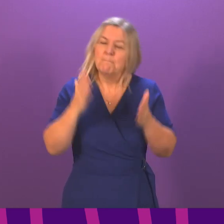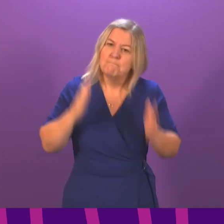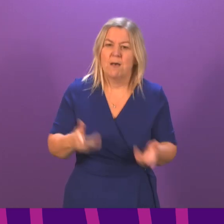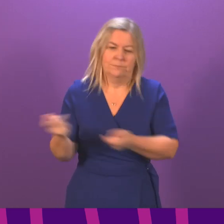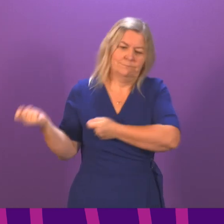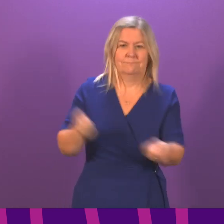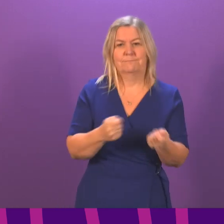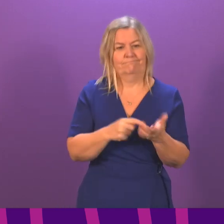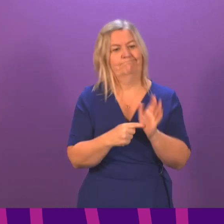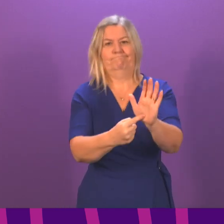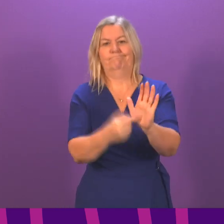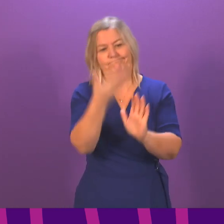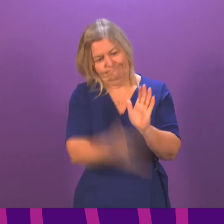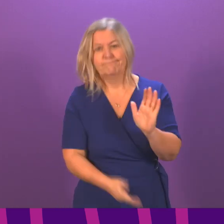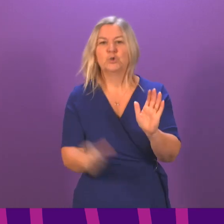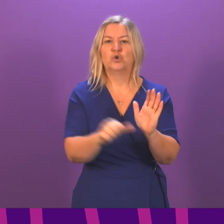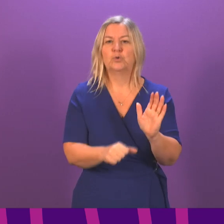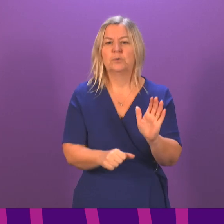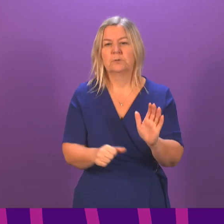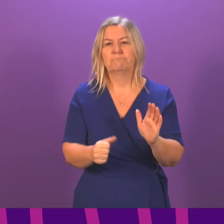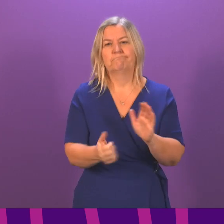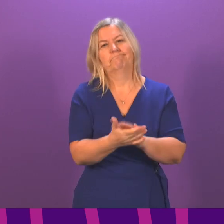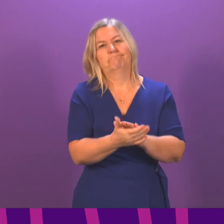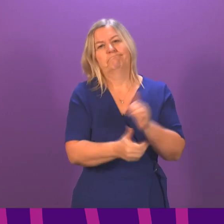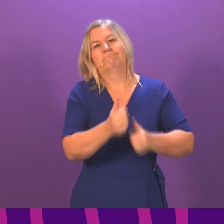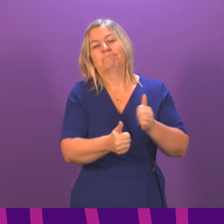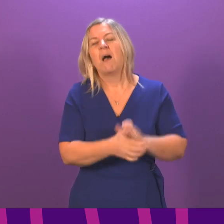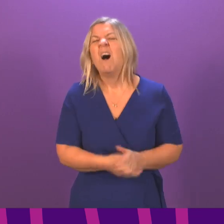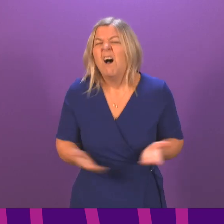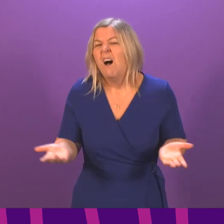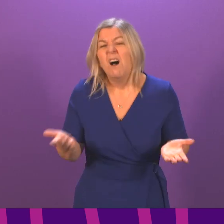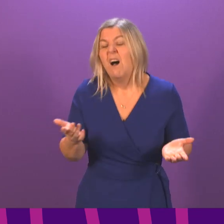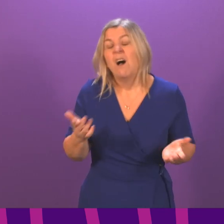into the open. It is an argument that the First Minister herself once accepted, and